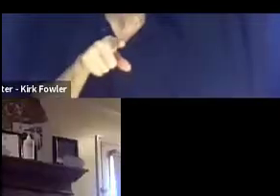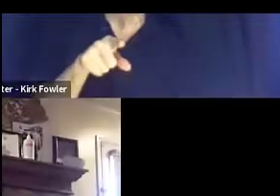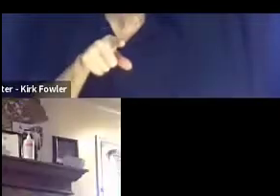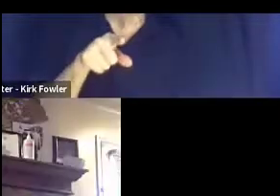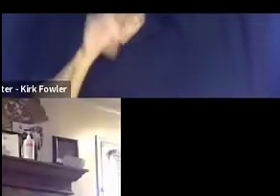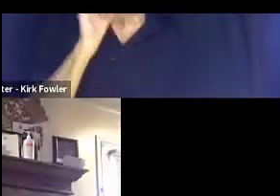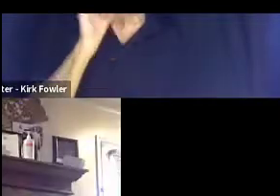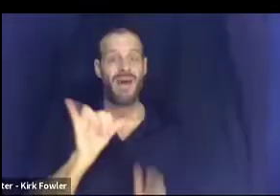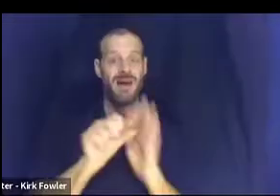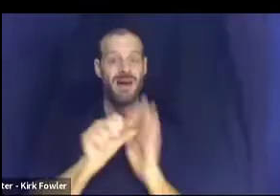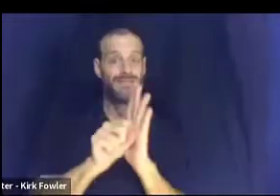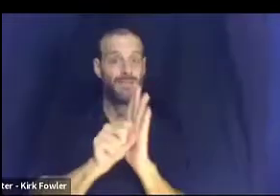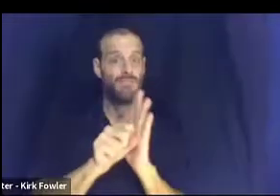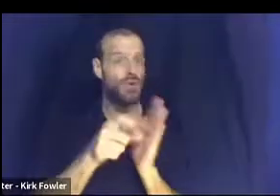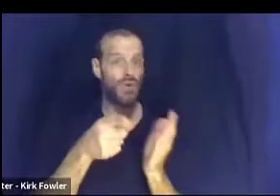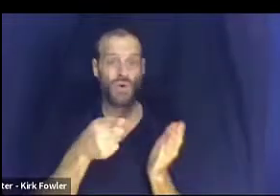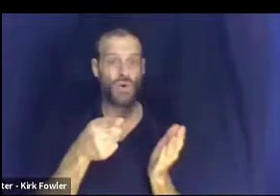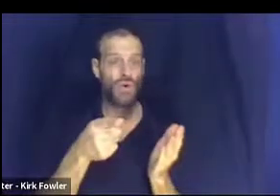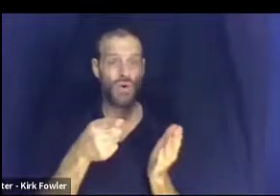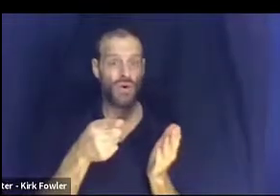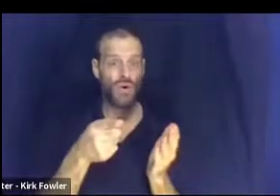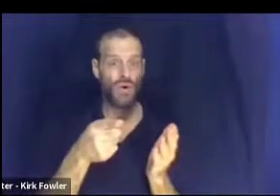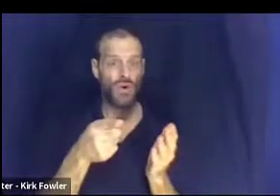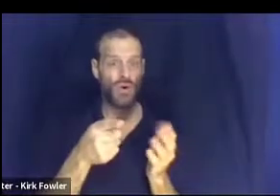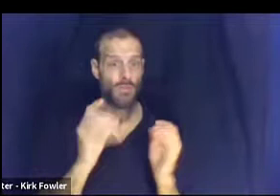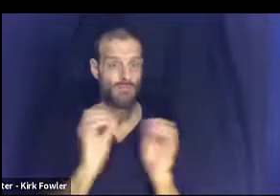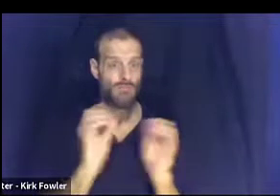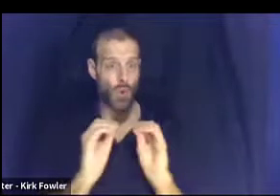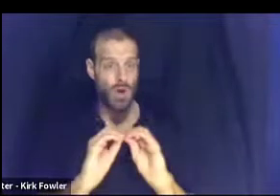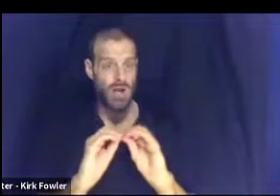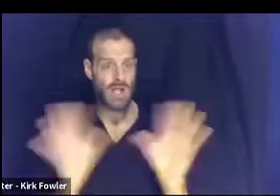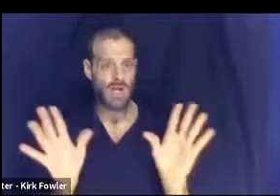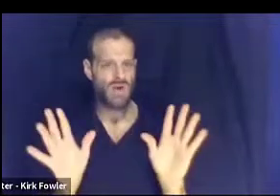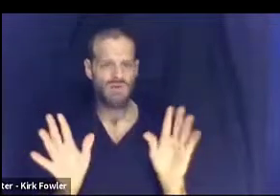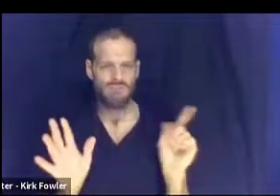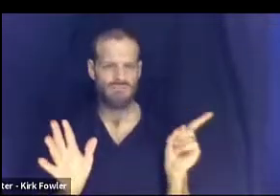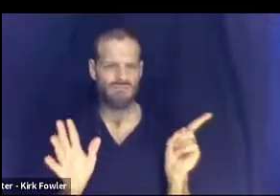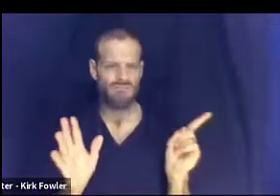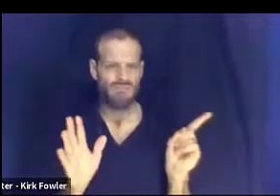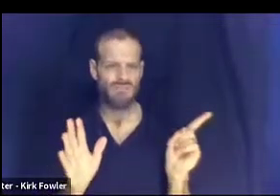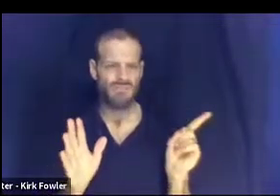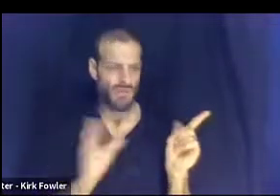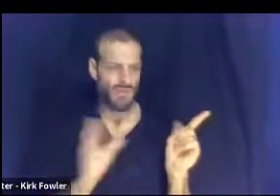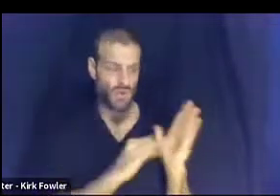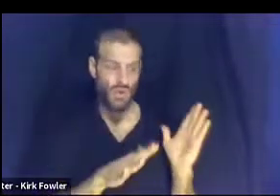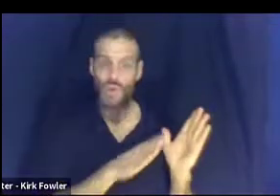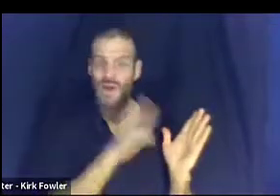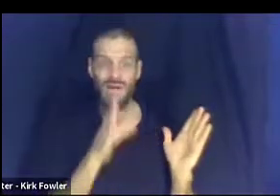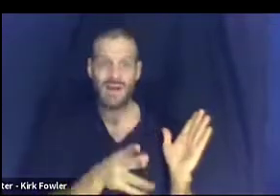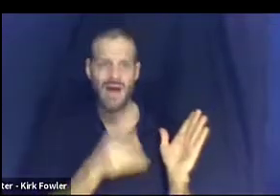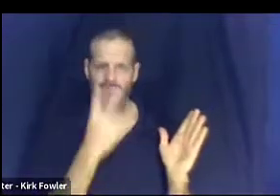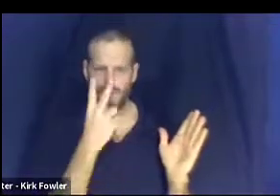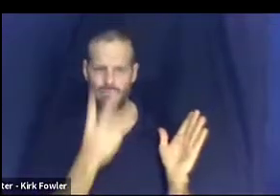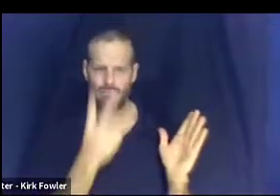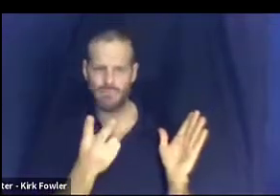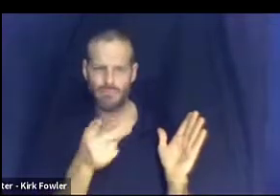really any more understandable to your student who has never had an experience with this kind of two-dimensional shape